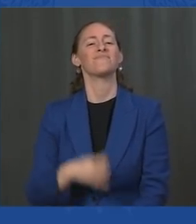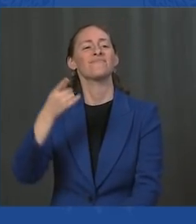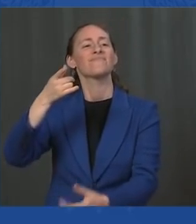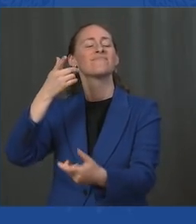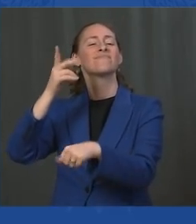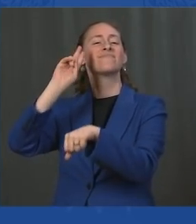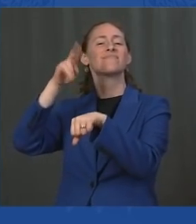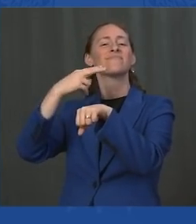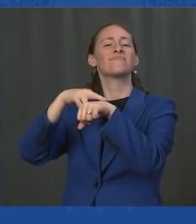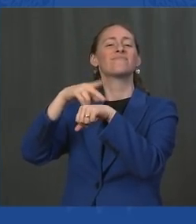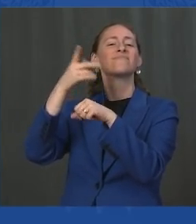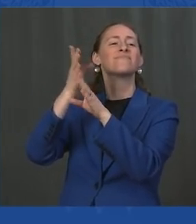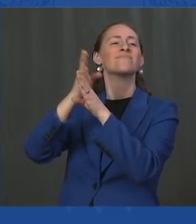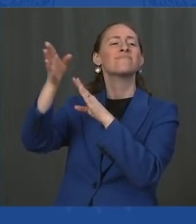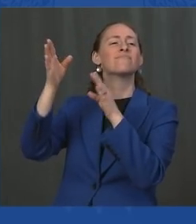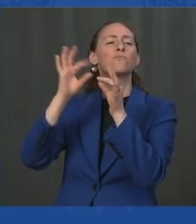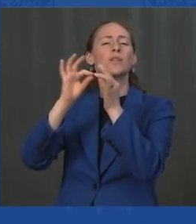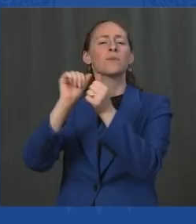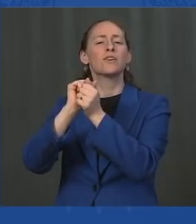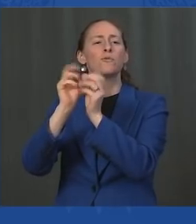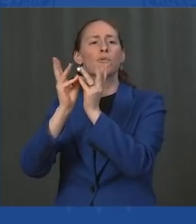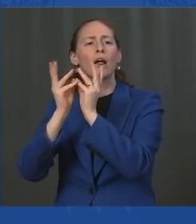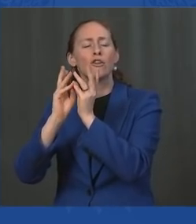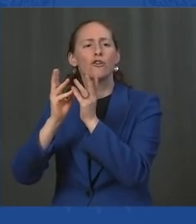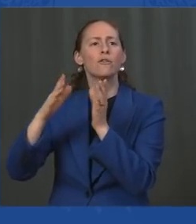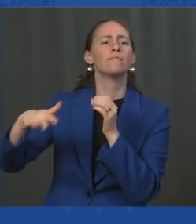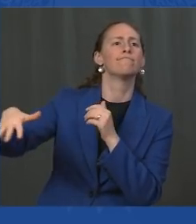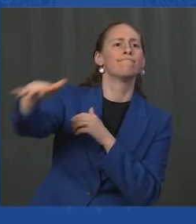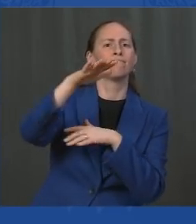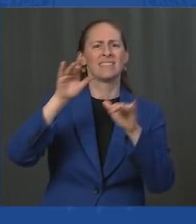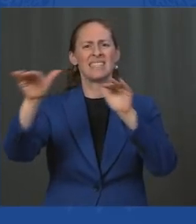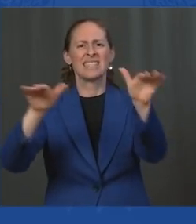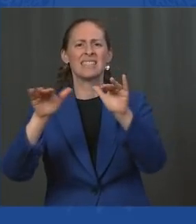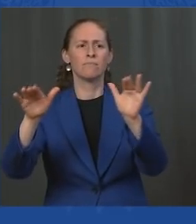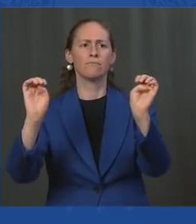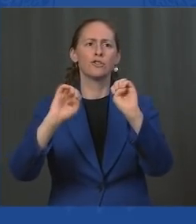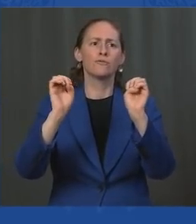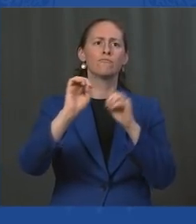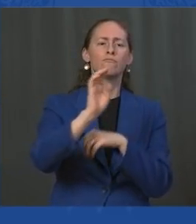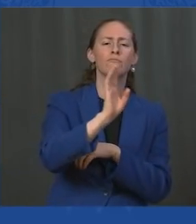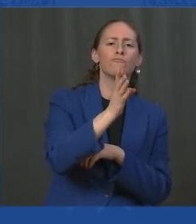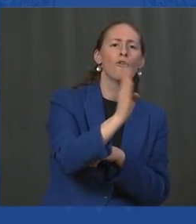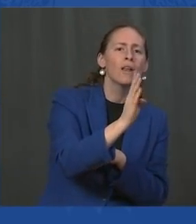Brooklyn, Queens, the Bronx, Staten Island, and parts of Long Island last night.